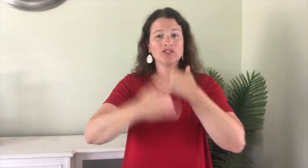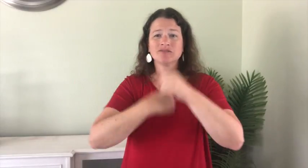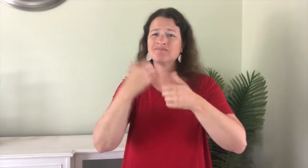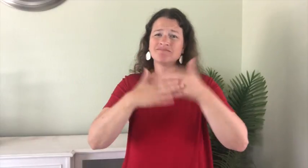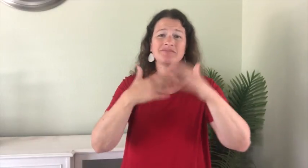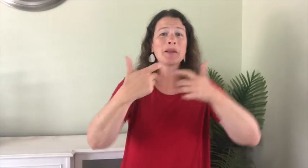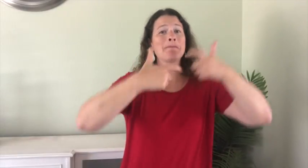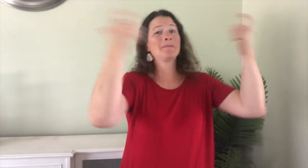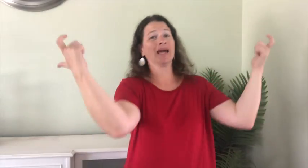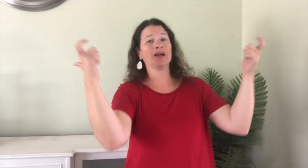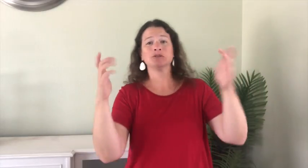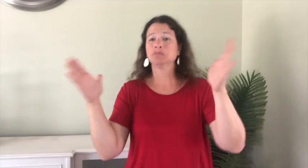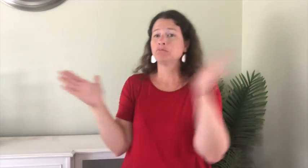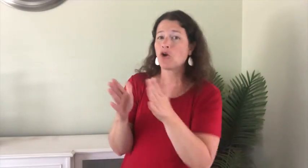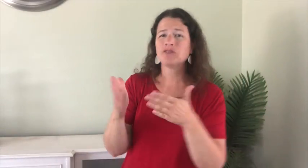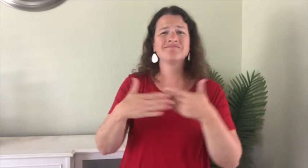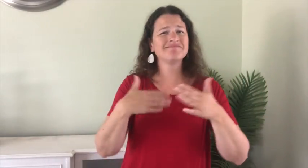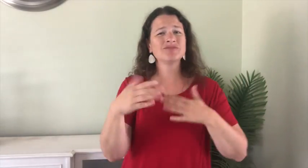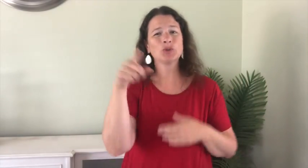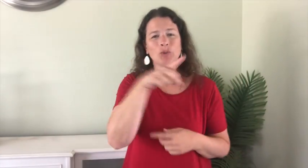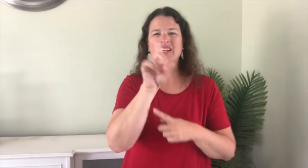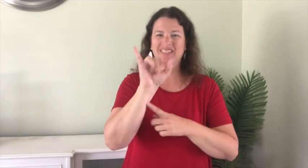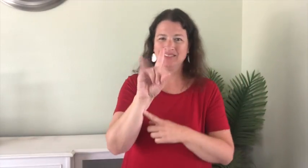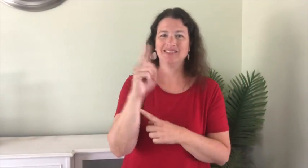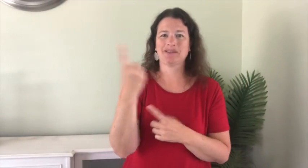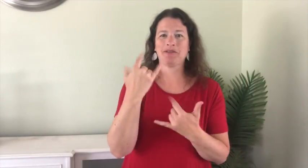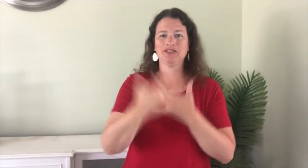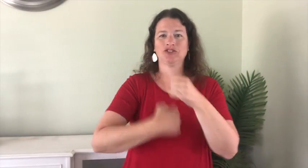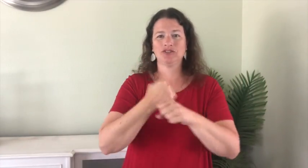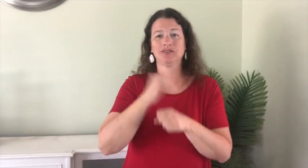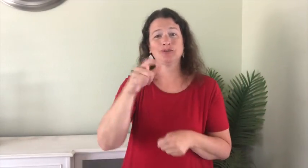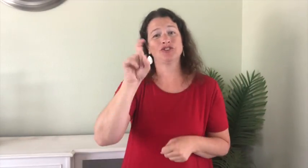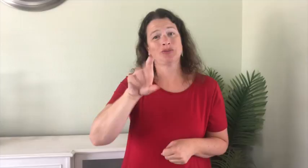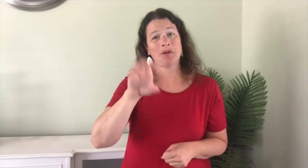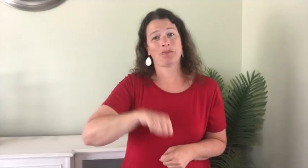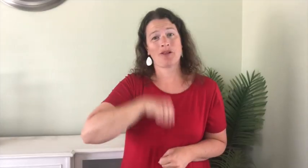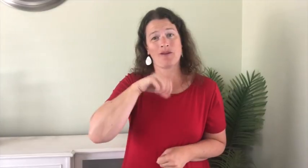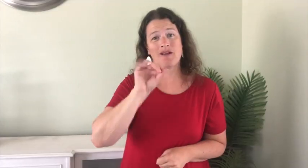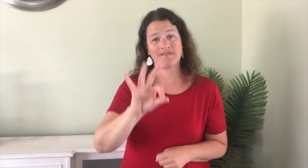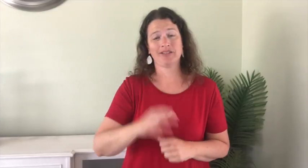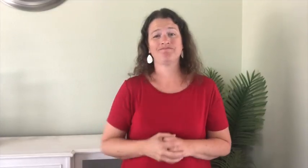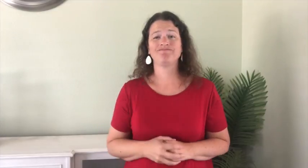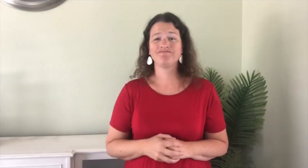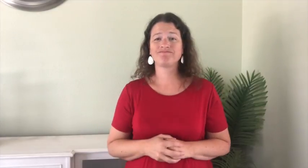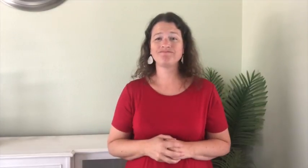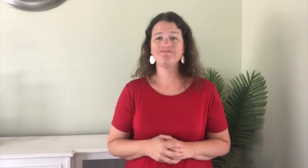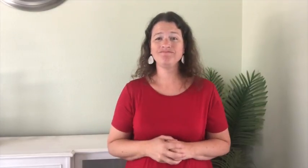achievements, whether big or small, you've achieved something this year that you should be proud of.